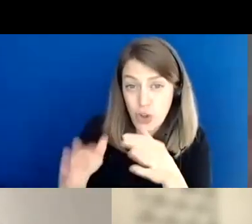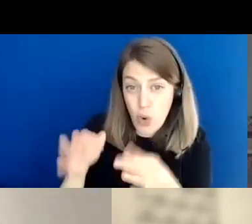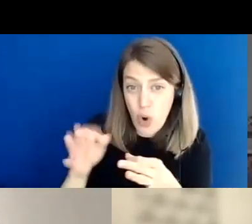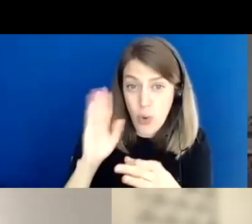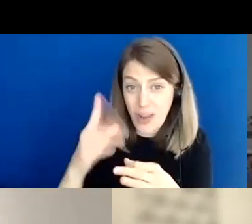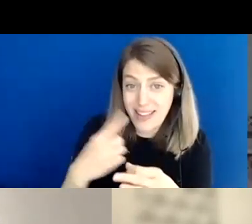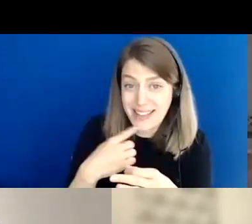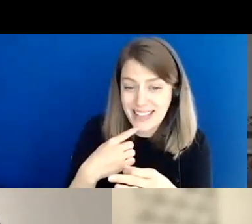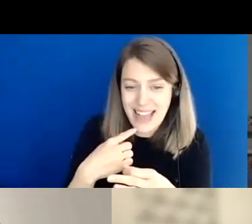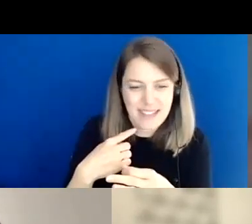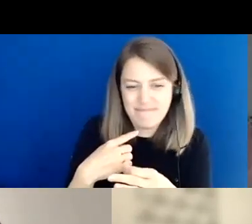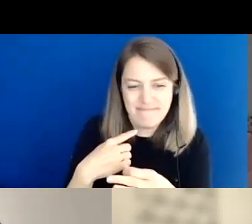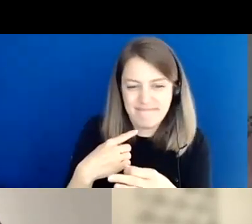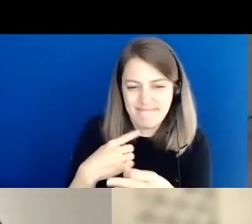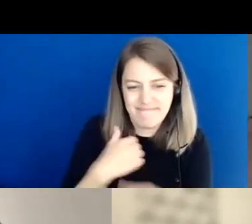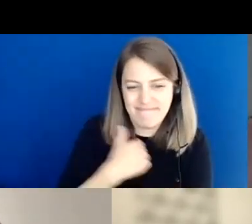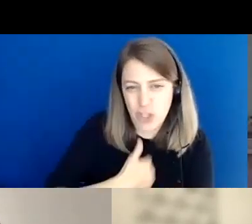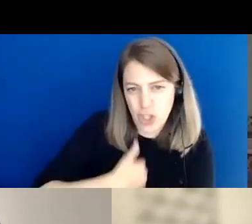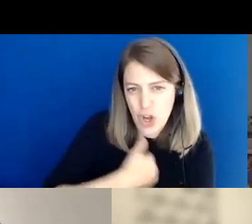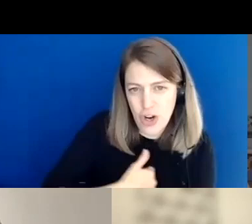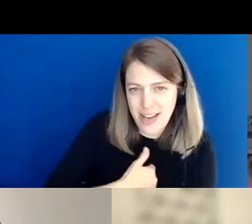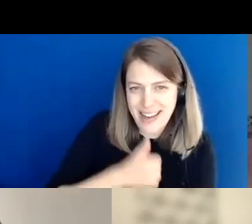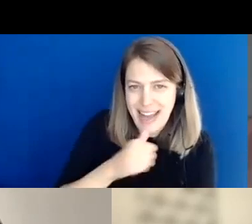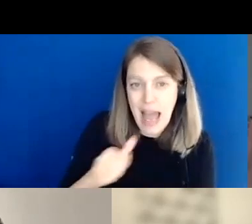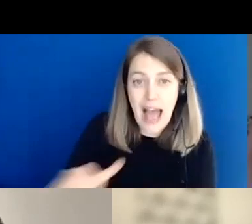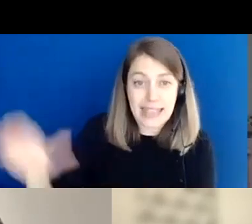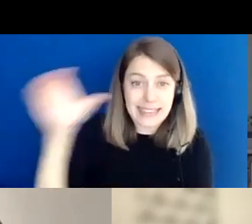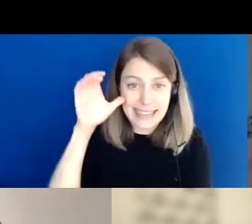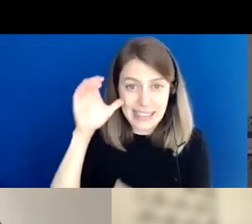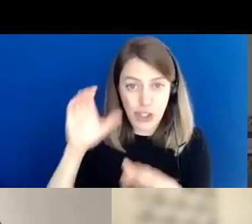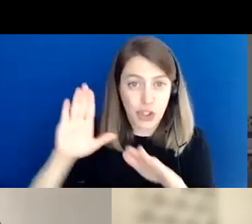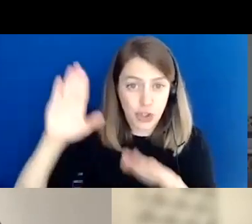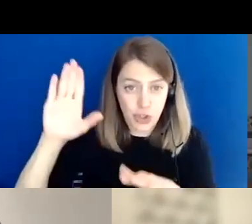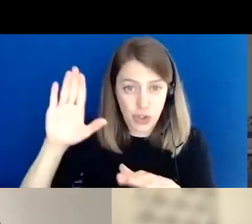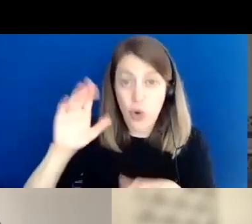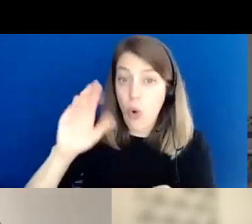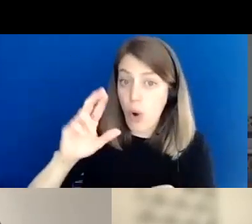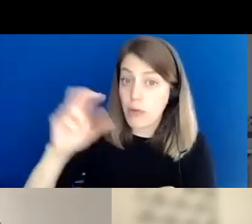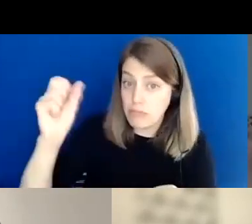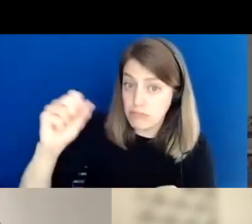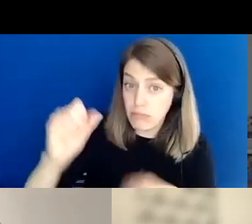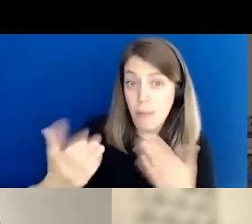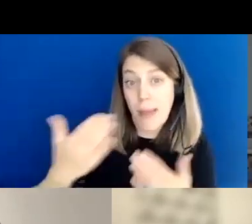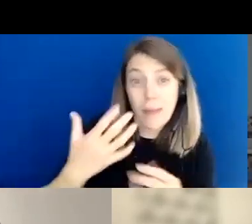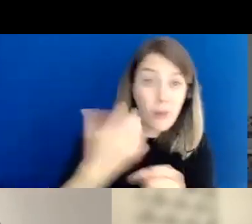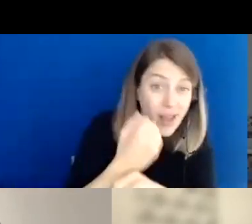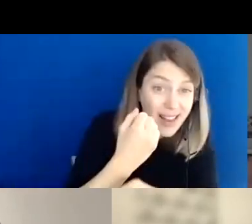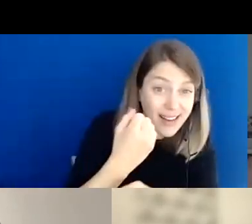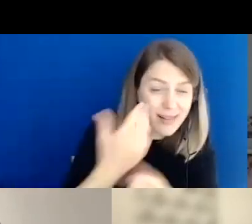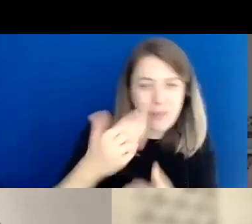or the full court will hear it. Then maybe they win, maybe they don't.